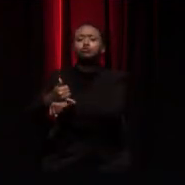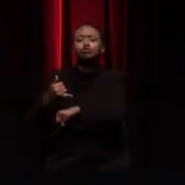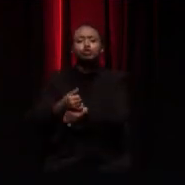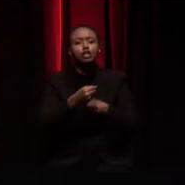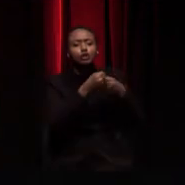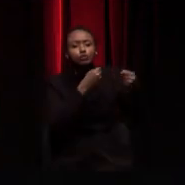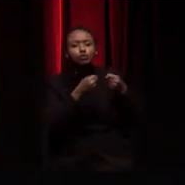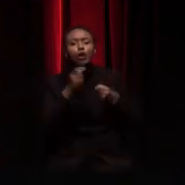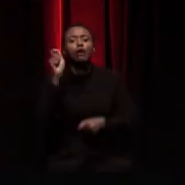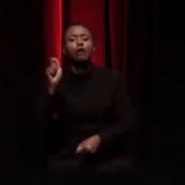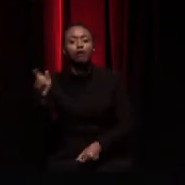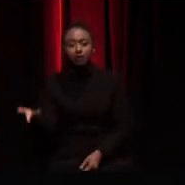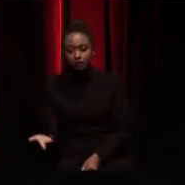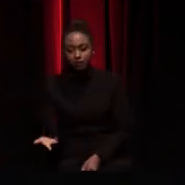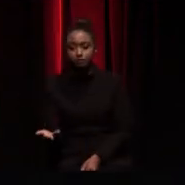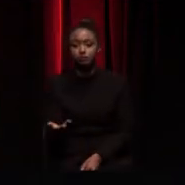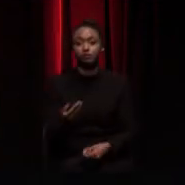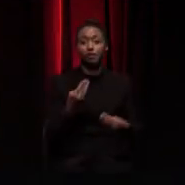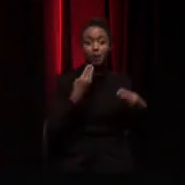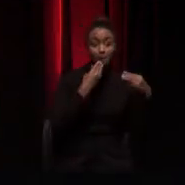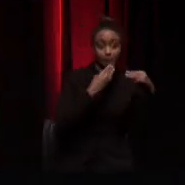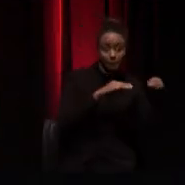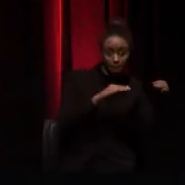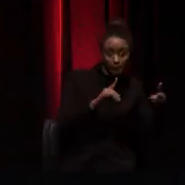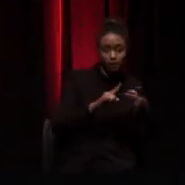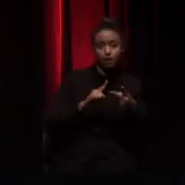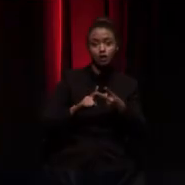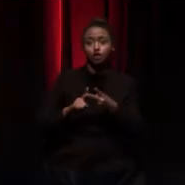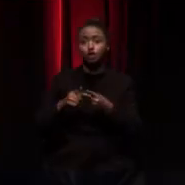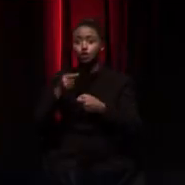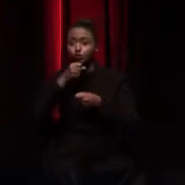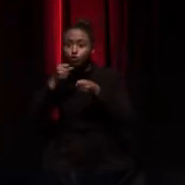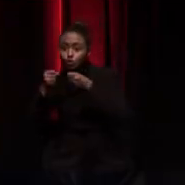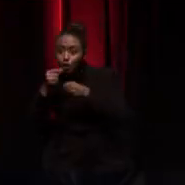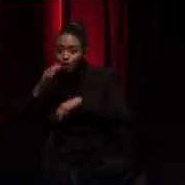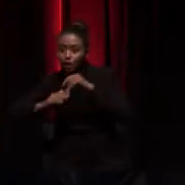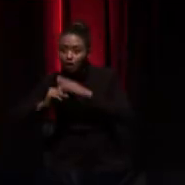The relationship between marketing, journalism and sponsored content.